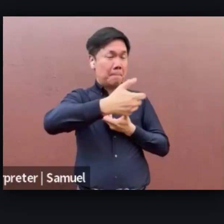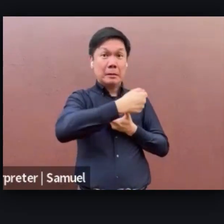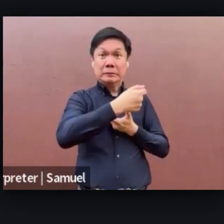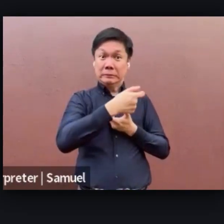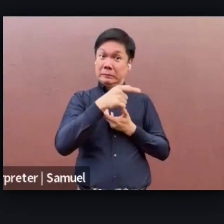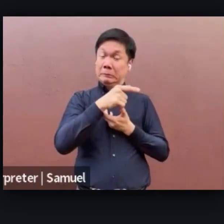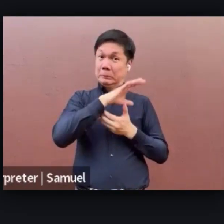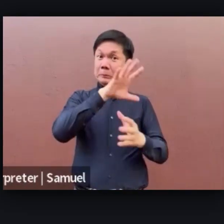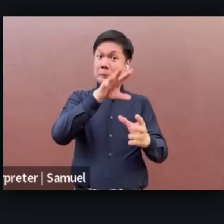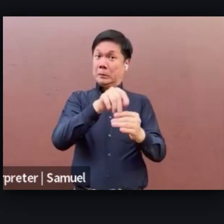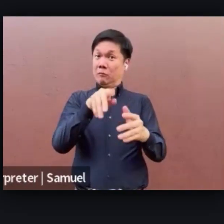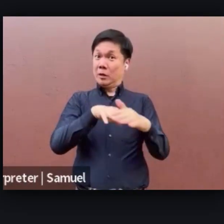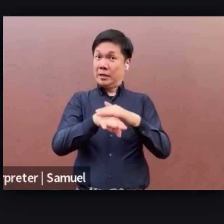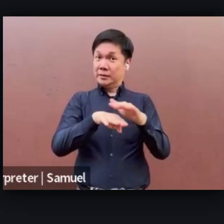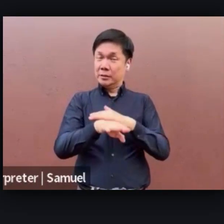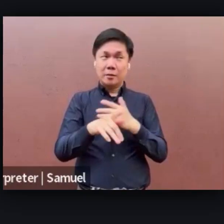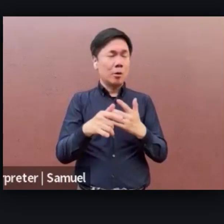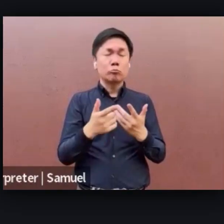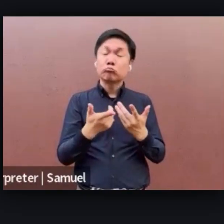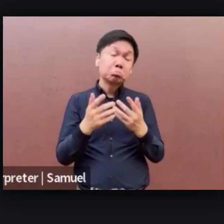to make the systems accessible.